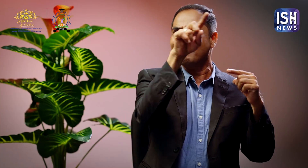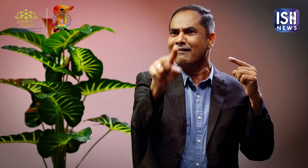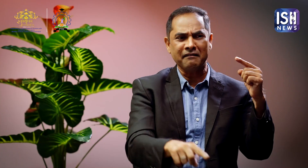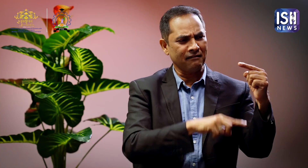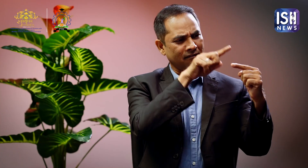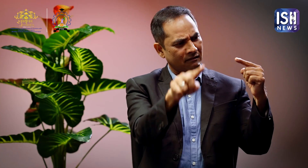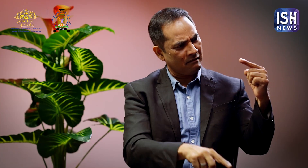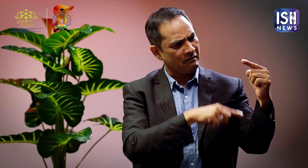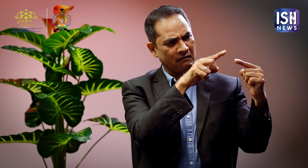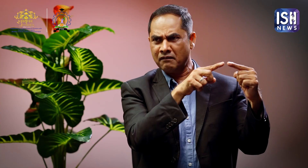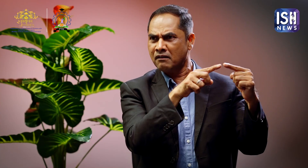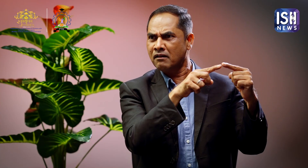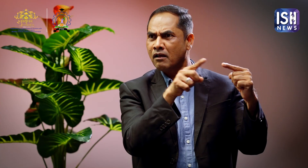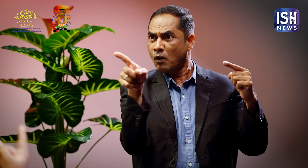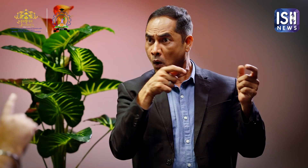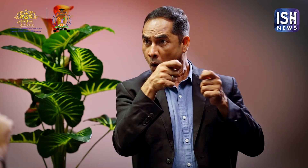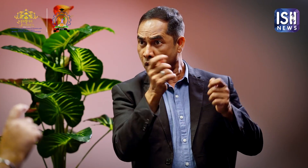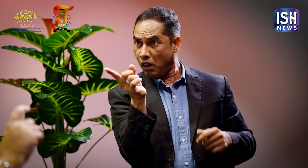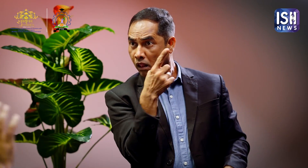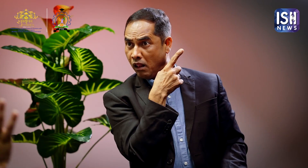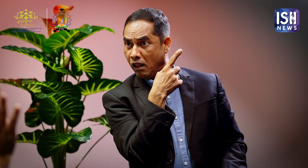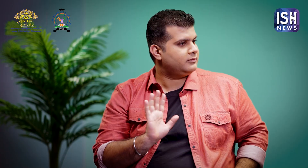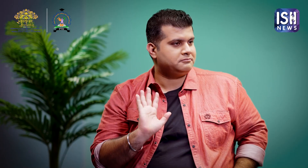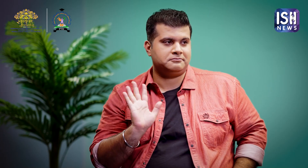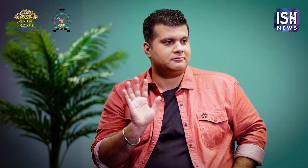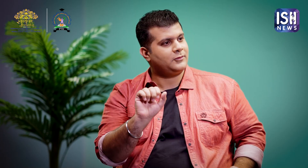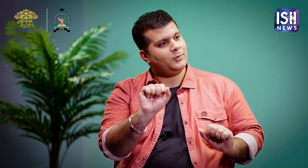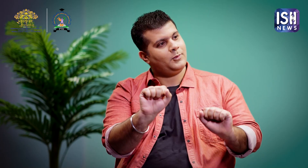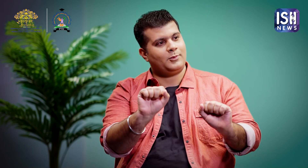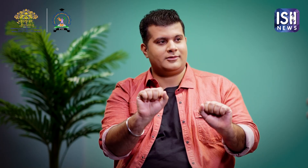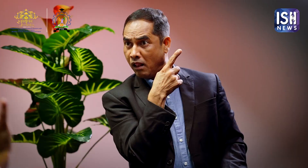It’s a continuous cycle, with each step depending on the other. Can we control this? We cannot. It runs on its own.